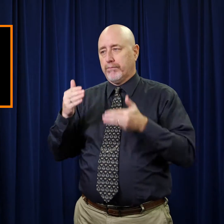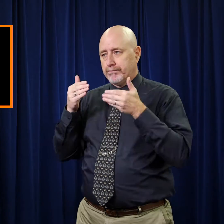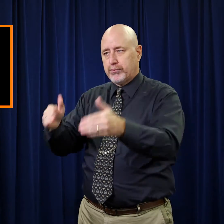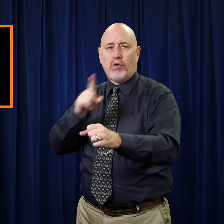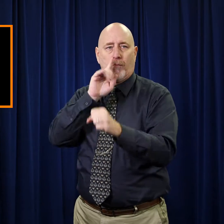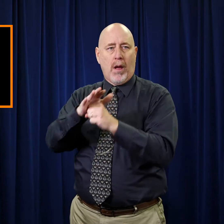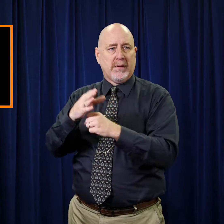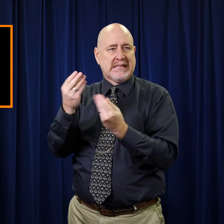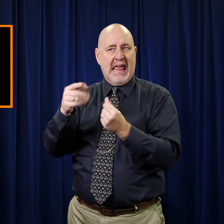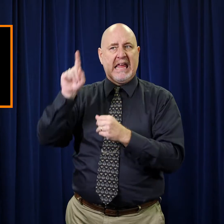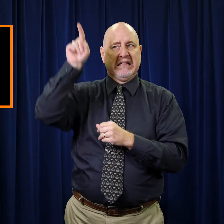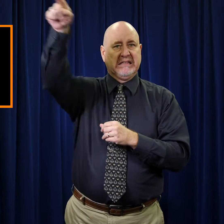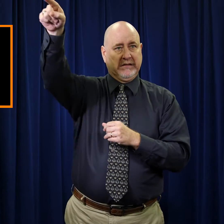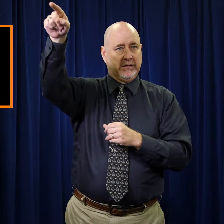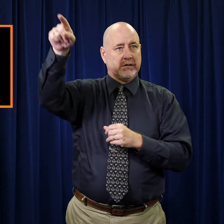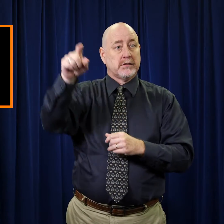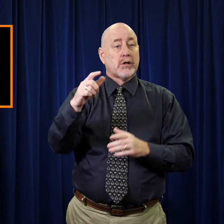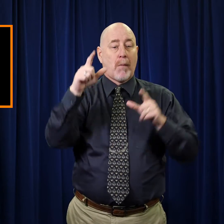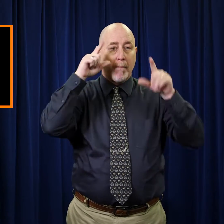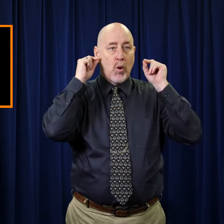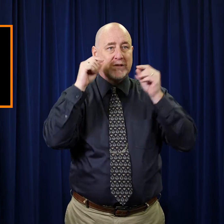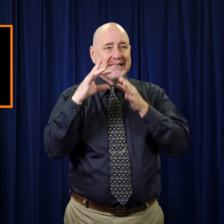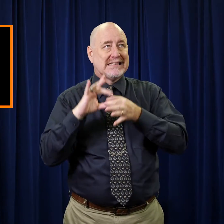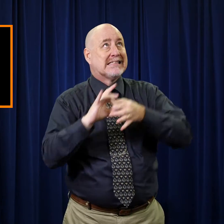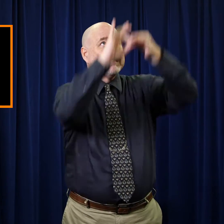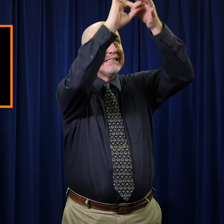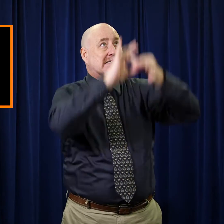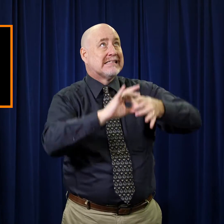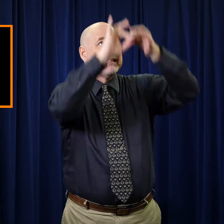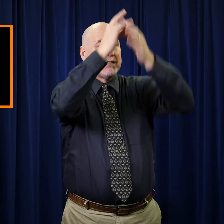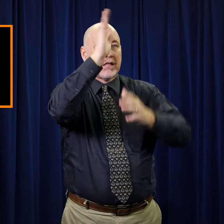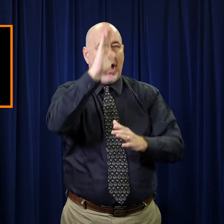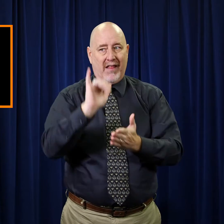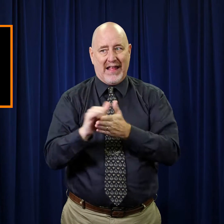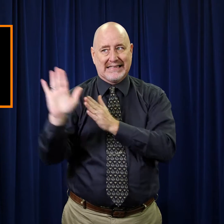toward the Promised Land. Moses' leadership is tied to God and we've got